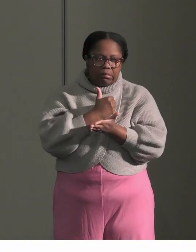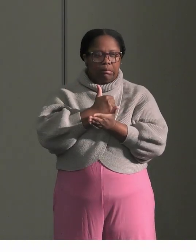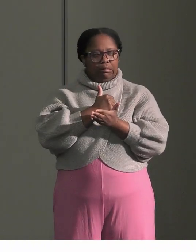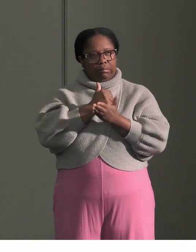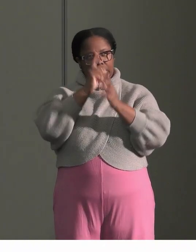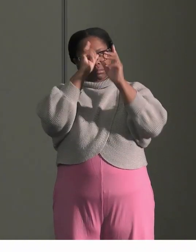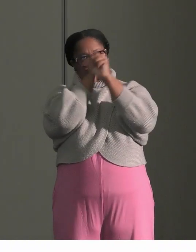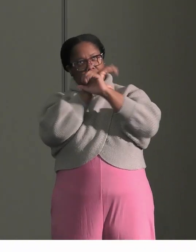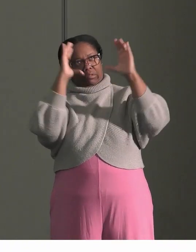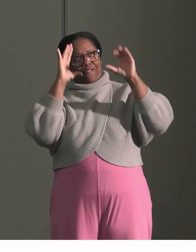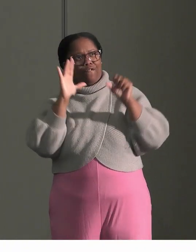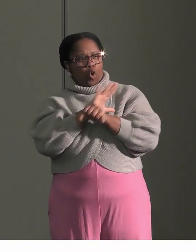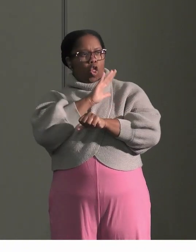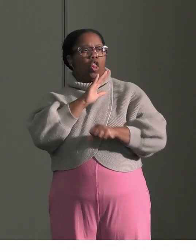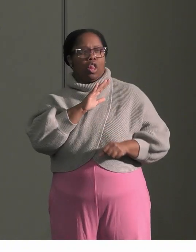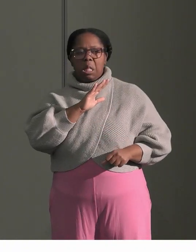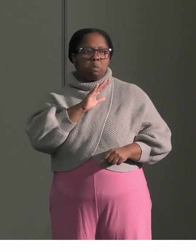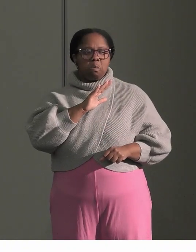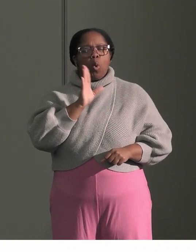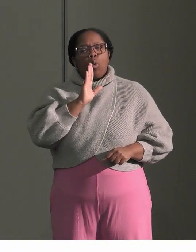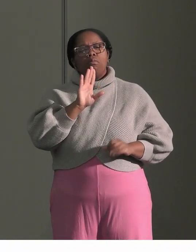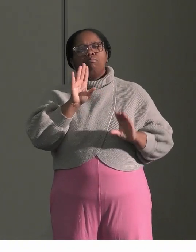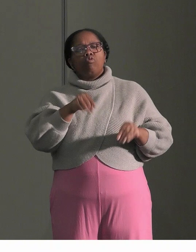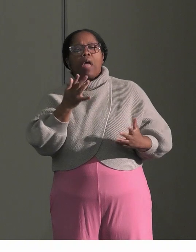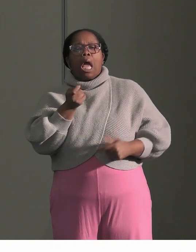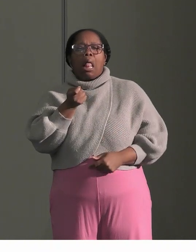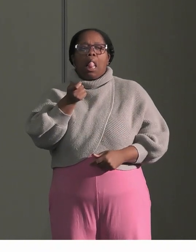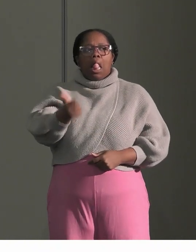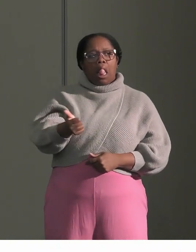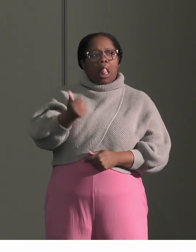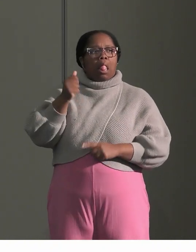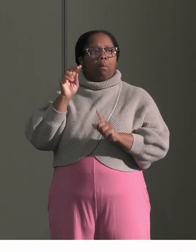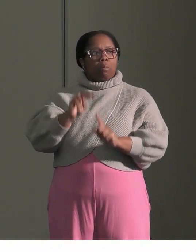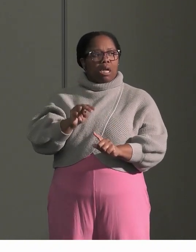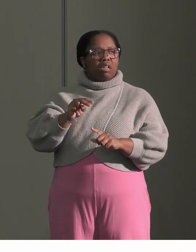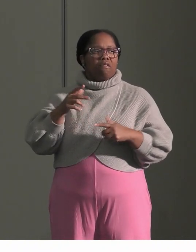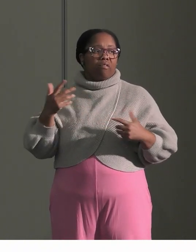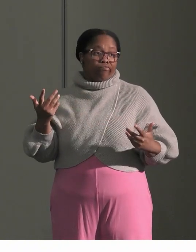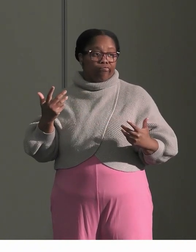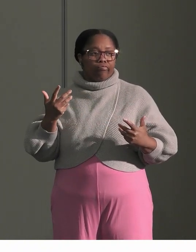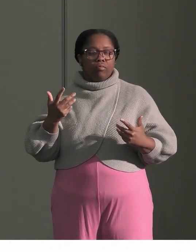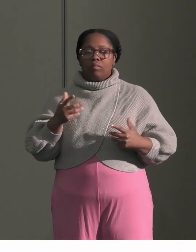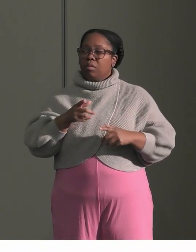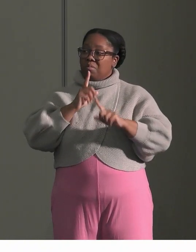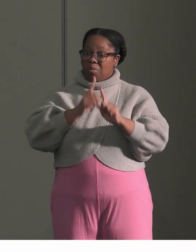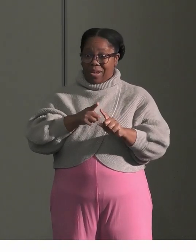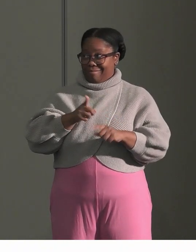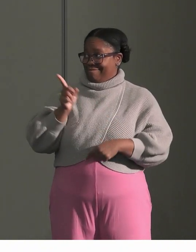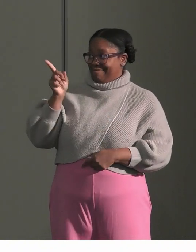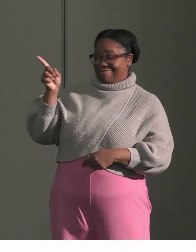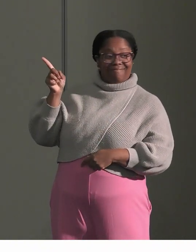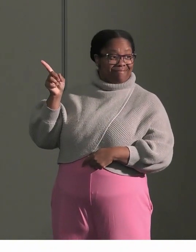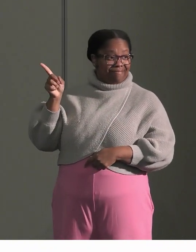full. It will give you a sliver that is to say this is also a sliver. These 36